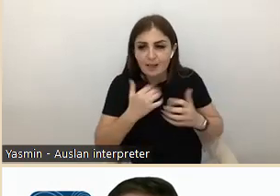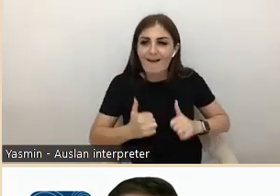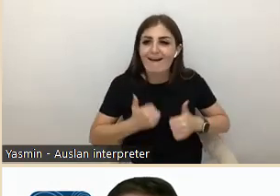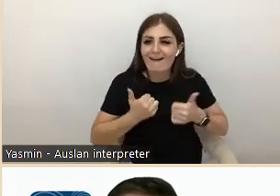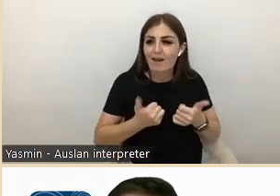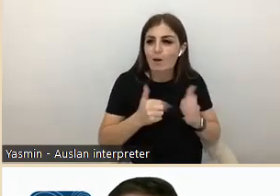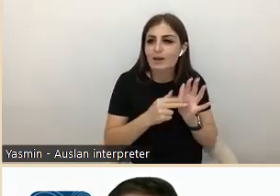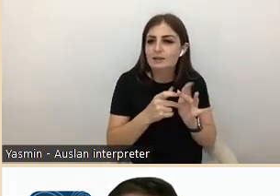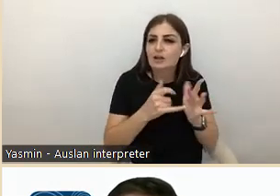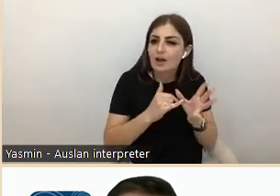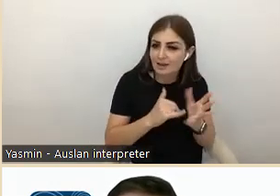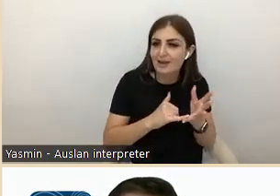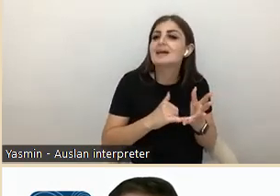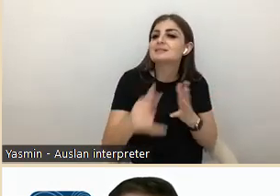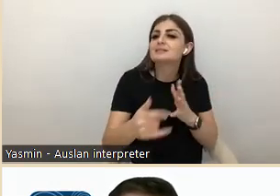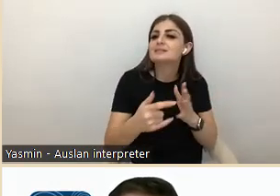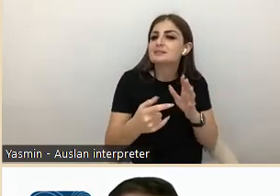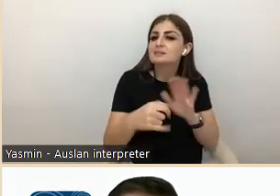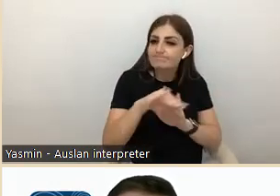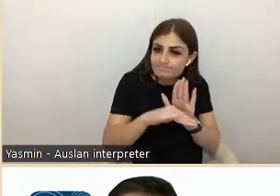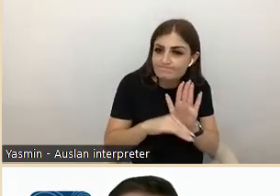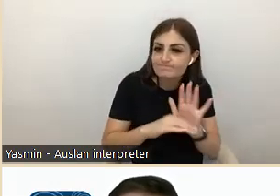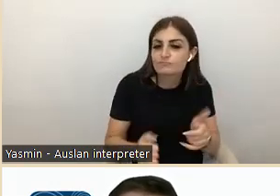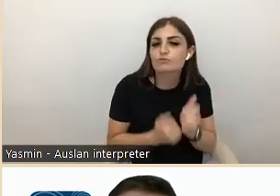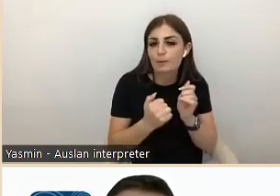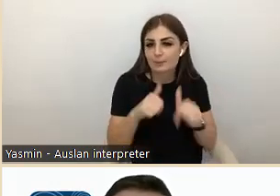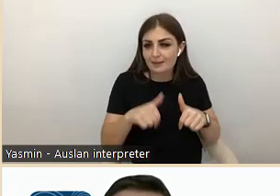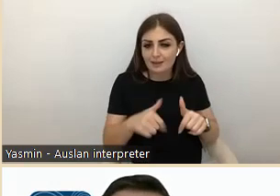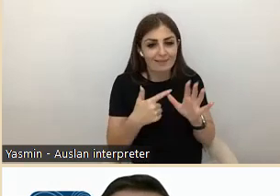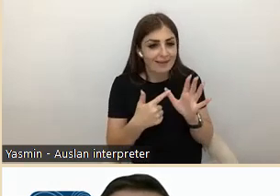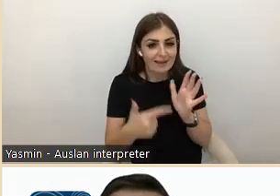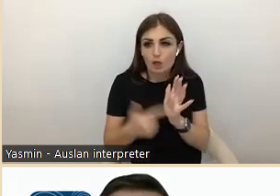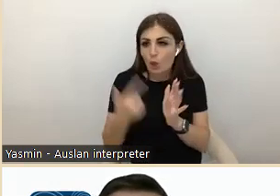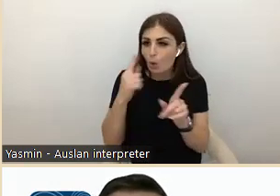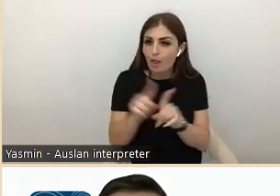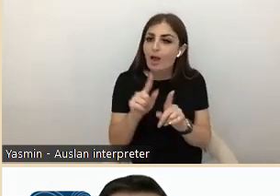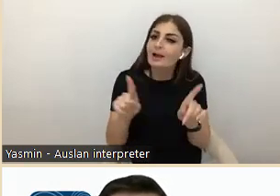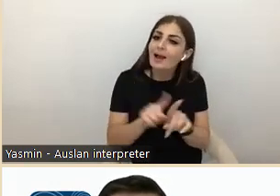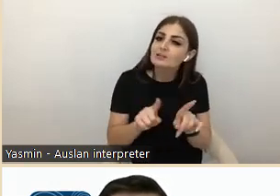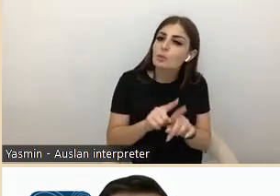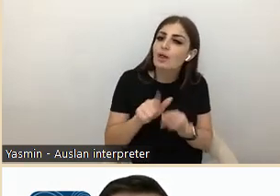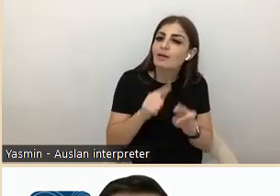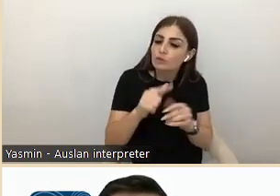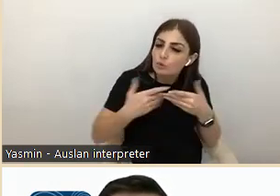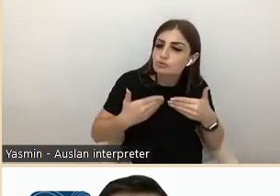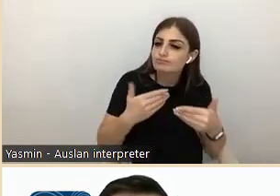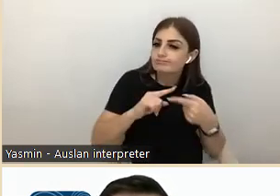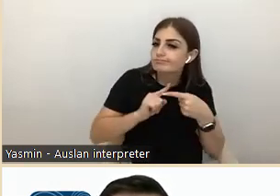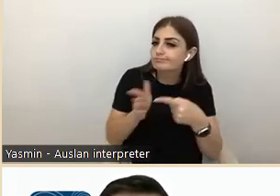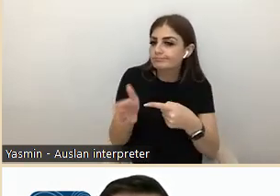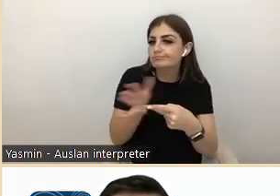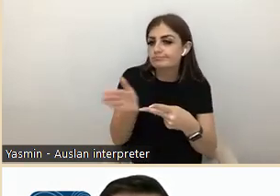at the AAT and tell you what the process looks like if you were to continue down that path.